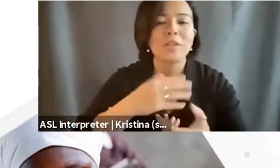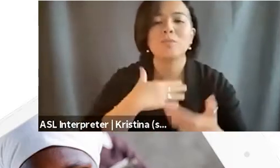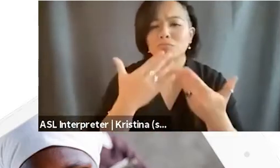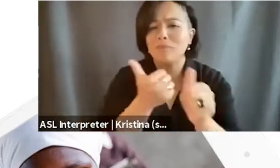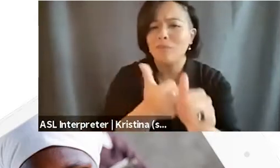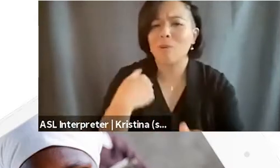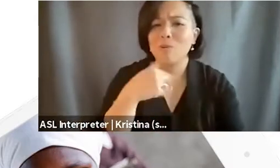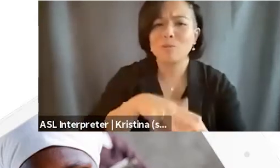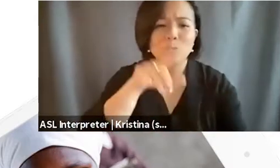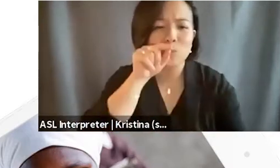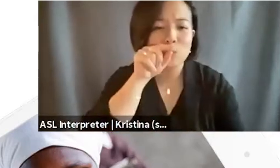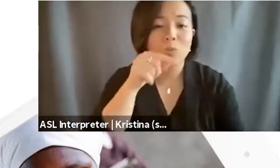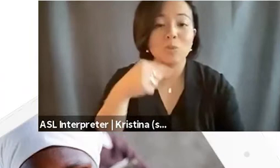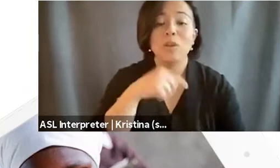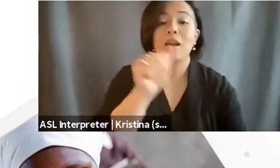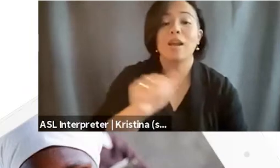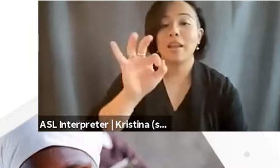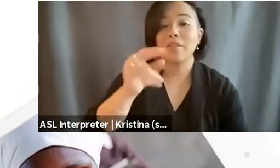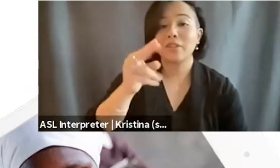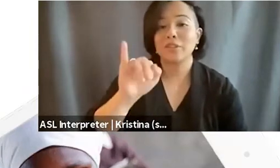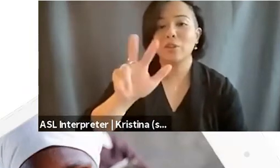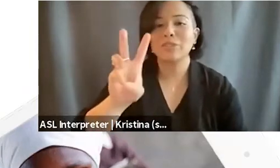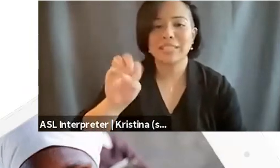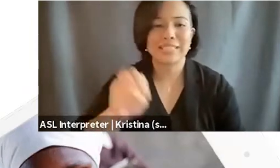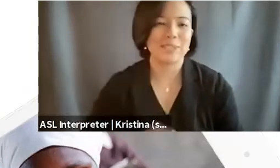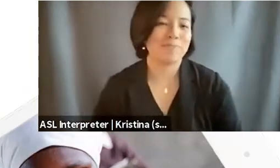follow us on Twitter. we are @FHI360